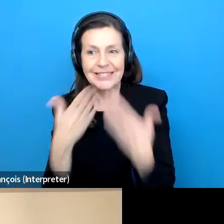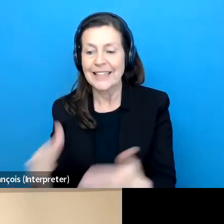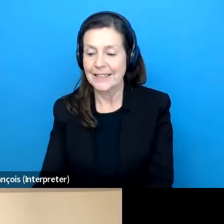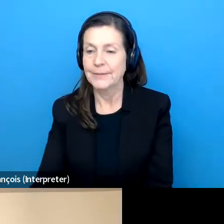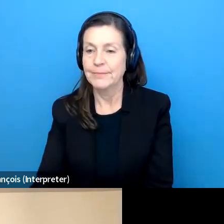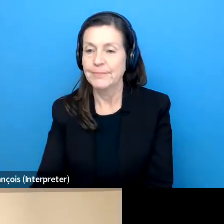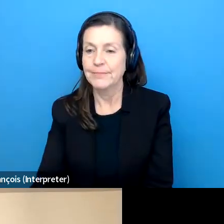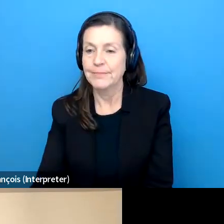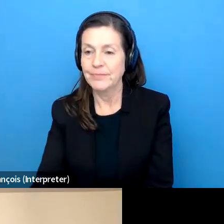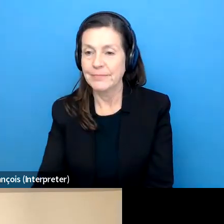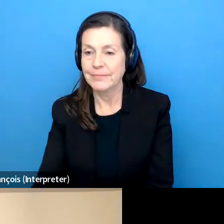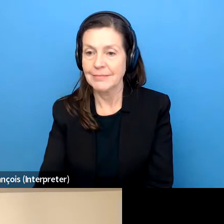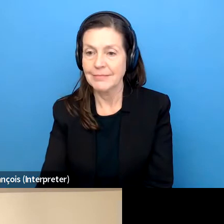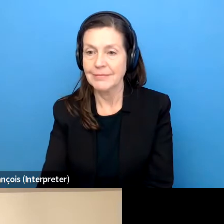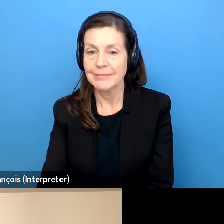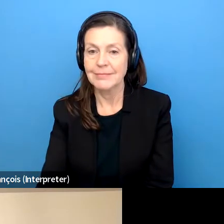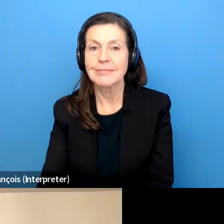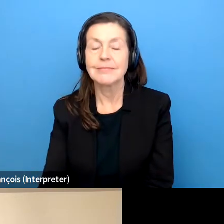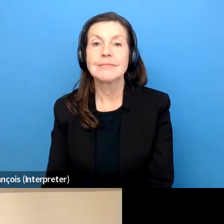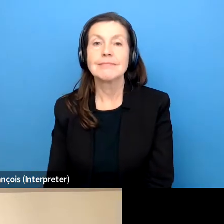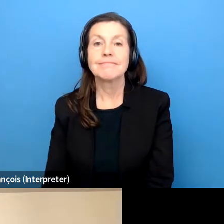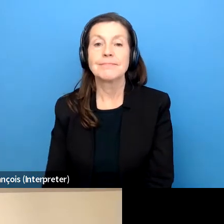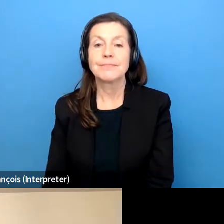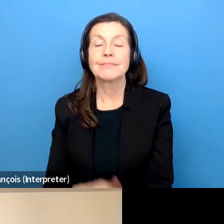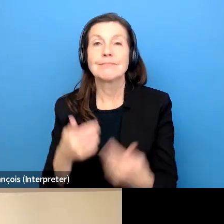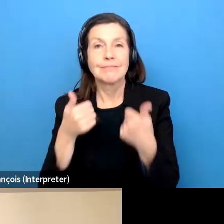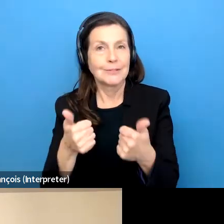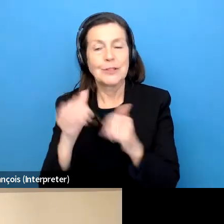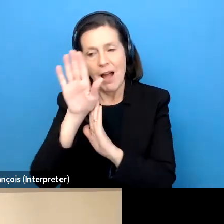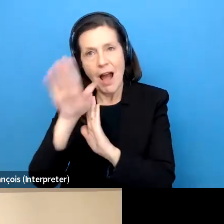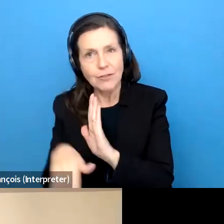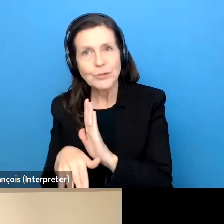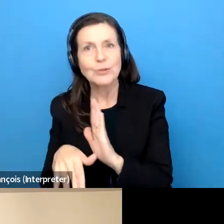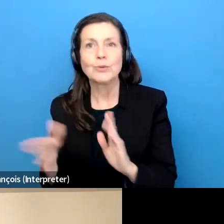Good afternoon to all participants of this webinar.